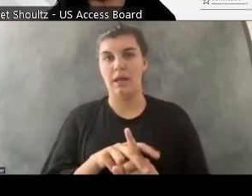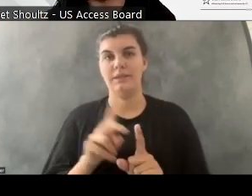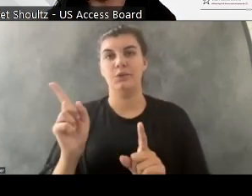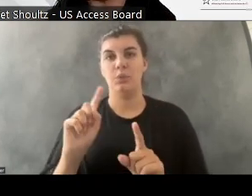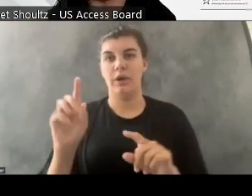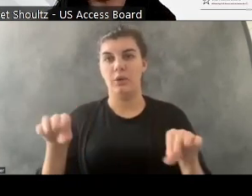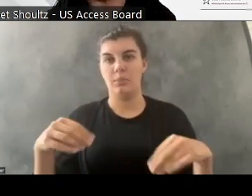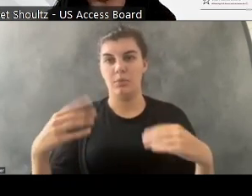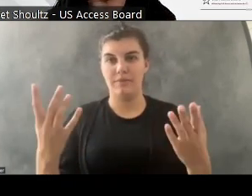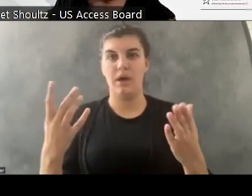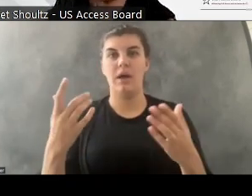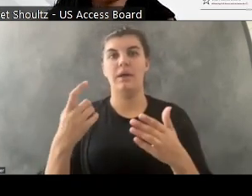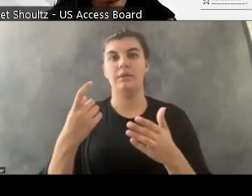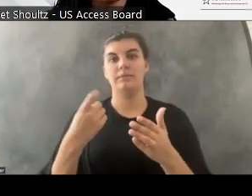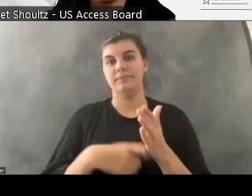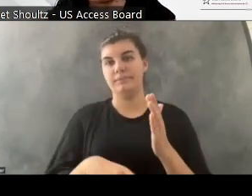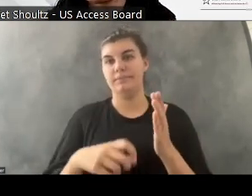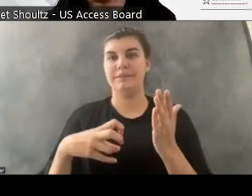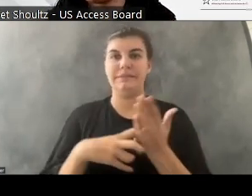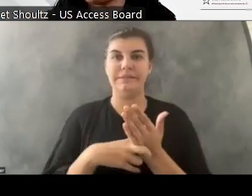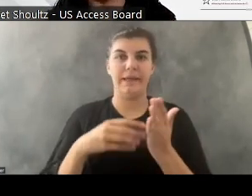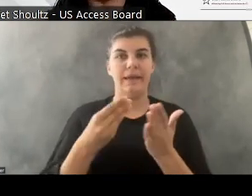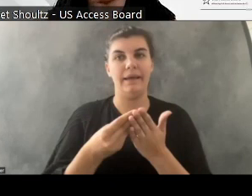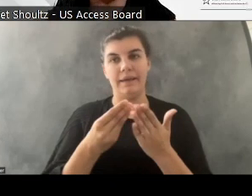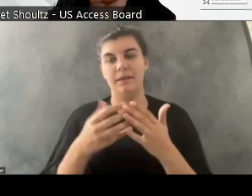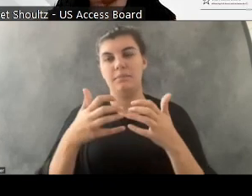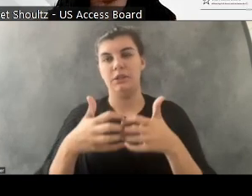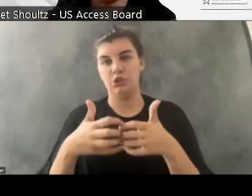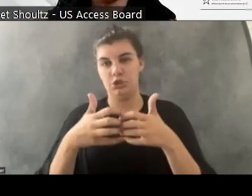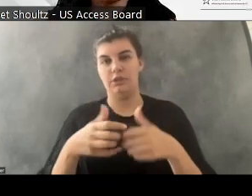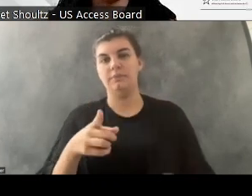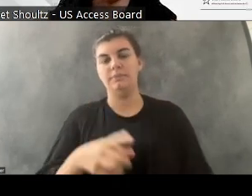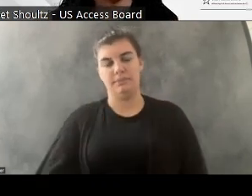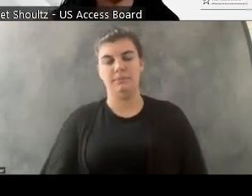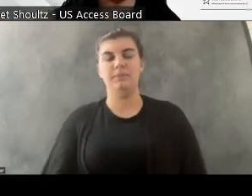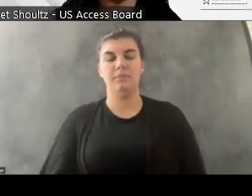where you provide fare vending machines at transit stops and transit shelters.